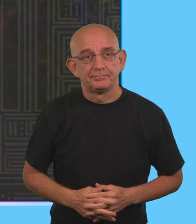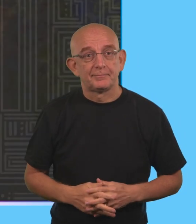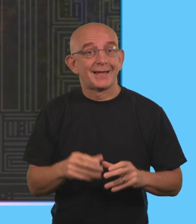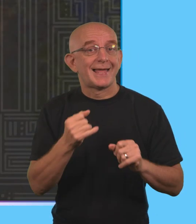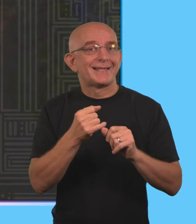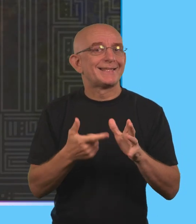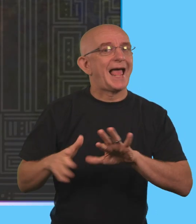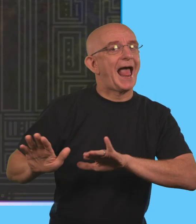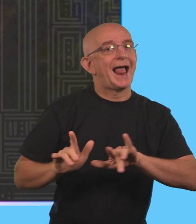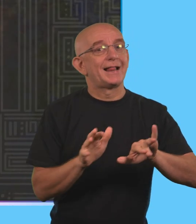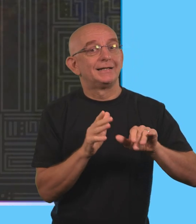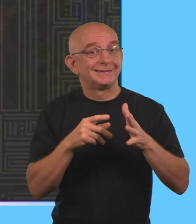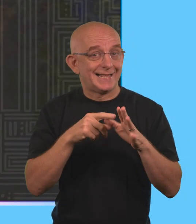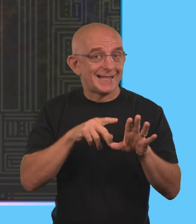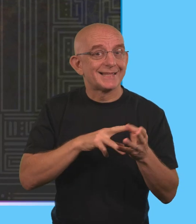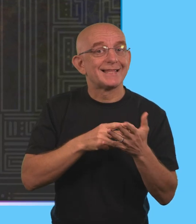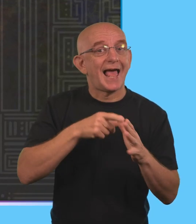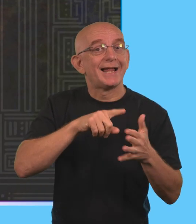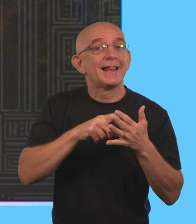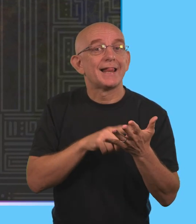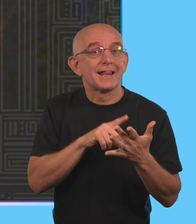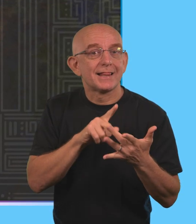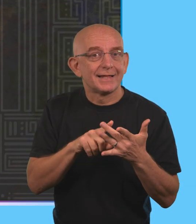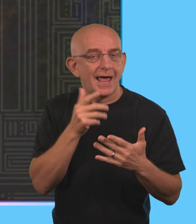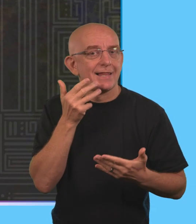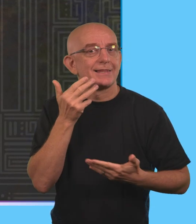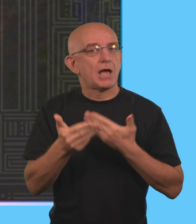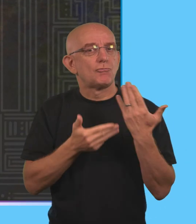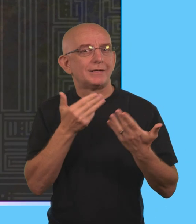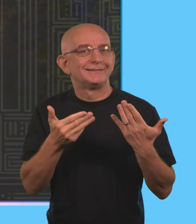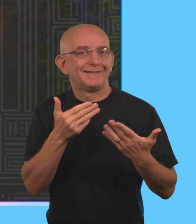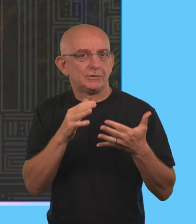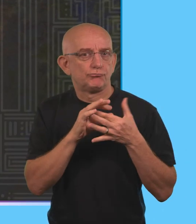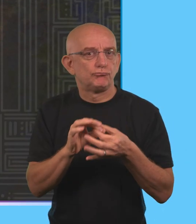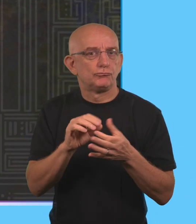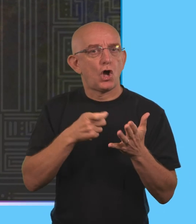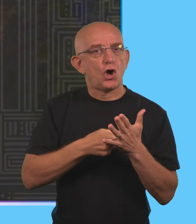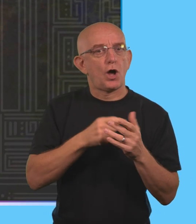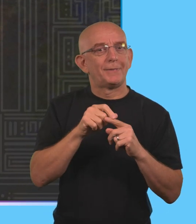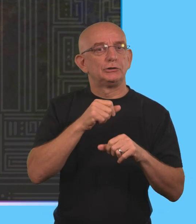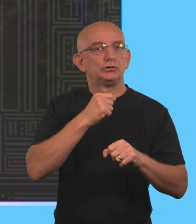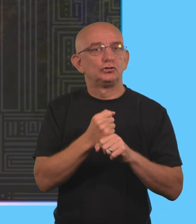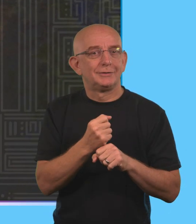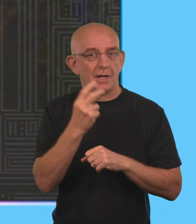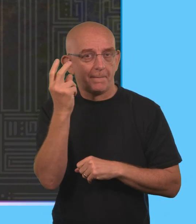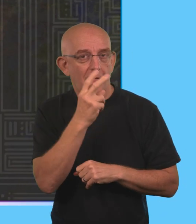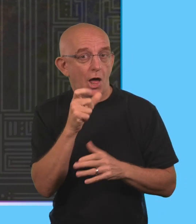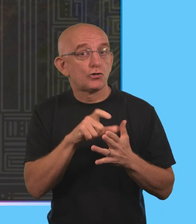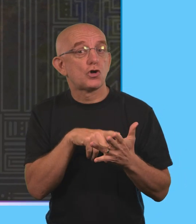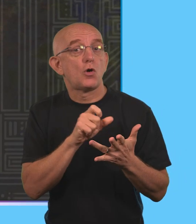Here is Gales of Nayeli, a narrative driven strategy RPG from Blind Coco Studios.